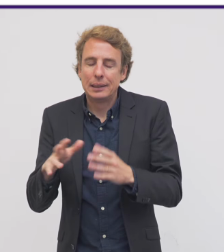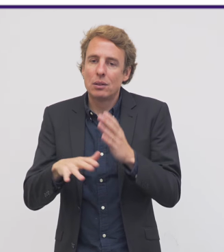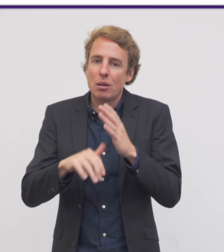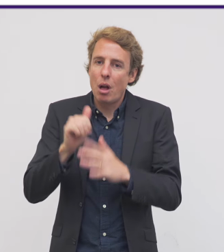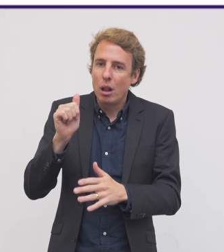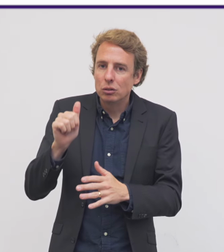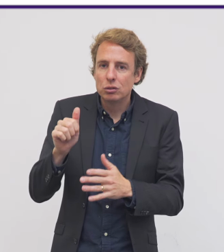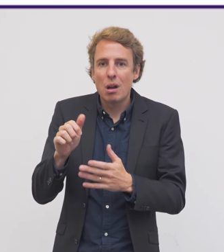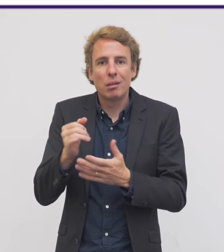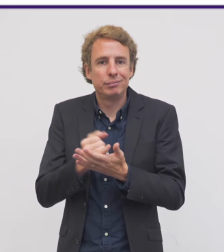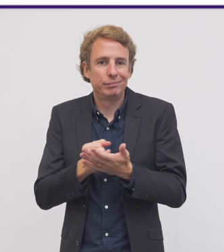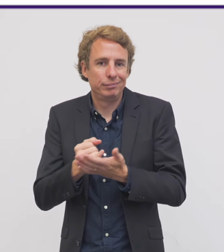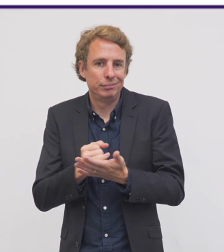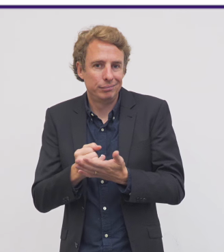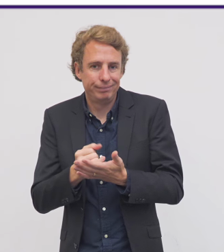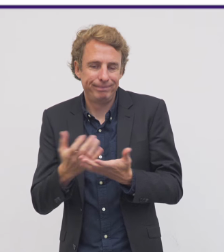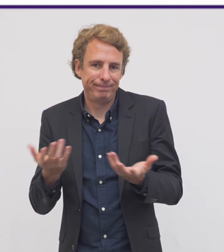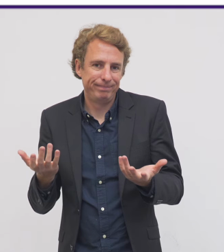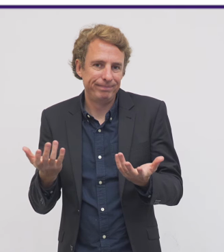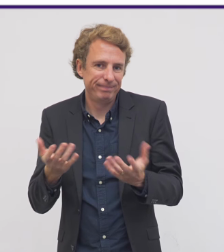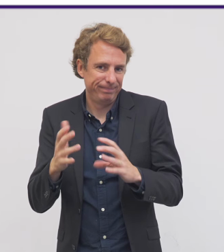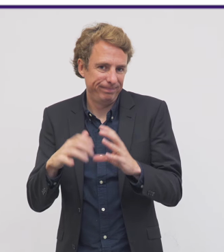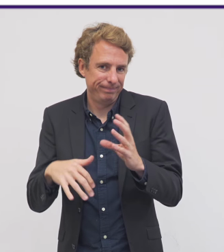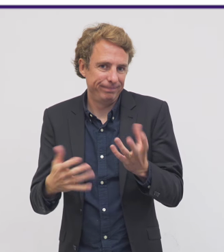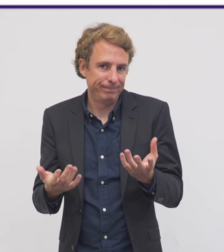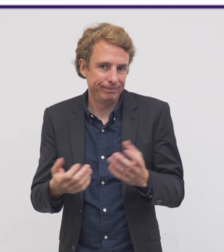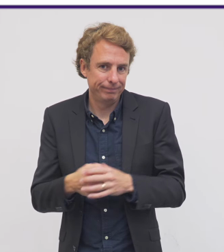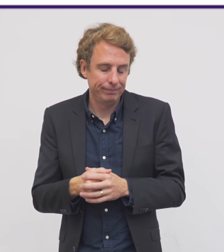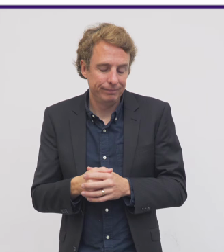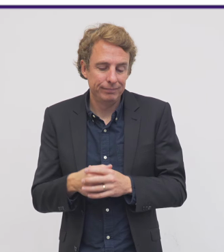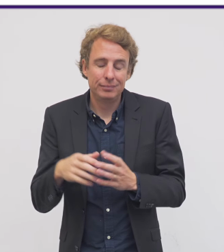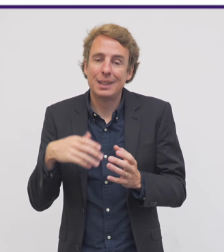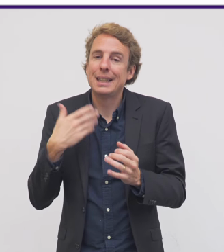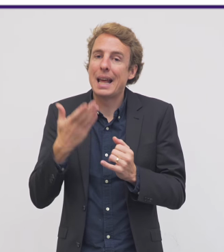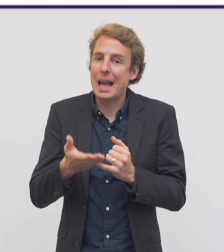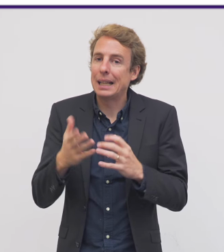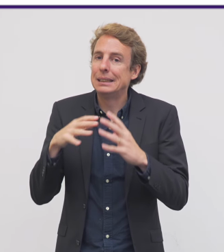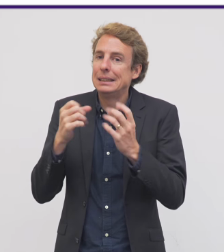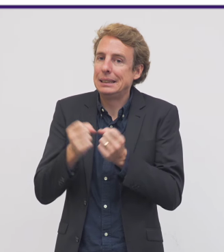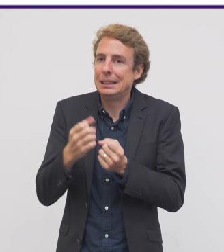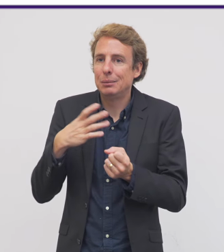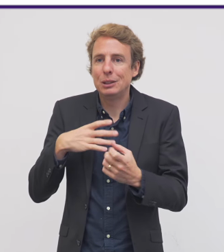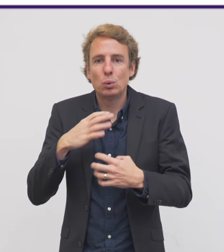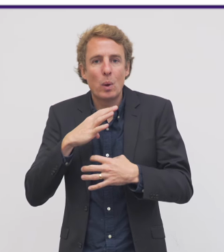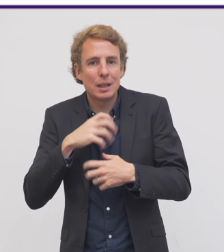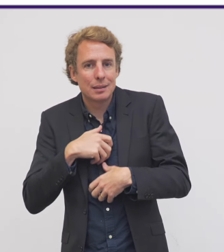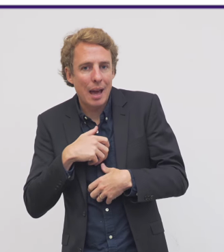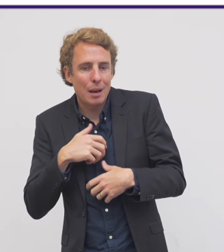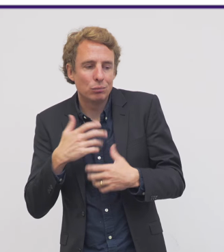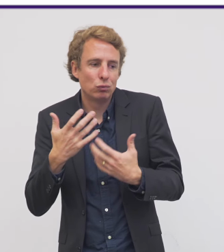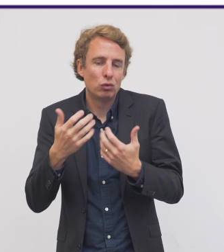in the end, what matters is teams adapting, recovering, learning. That's why we have the Dora metrics.